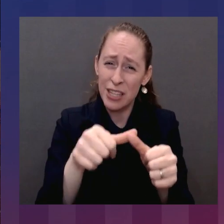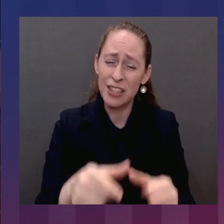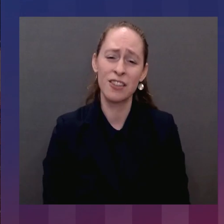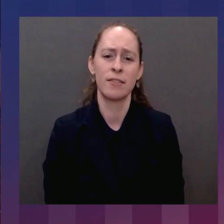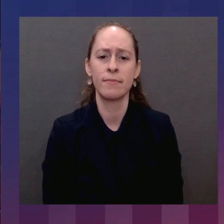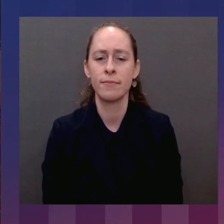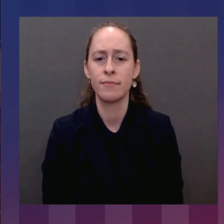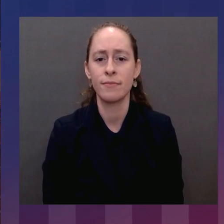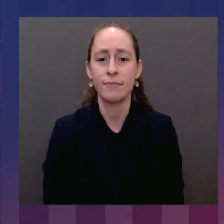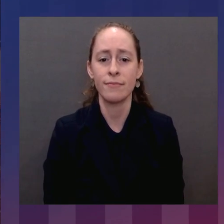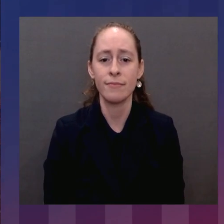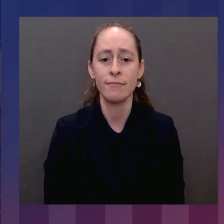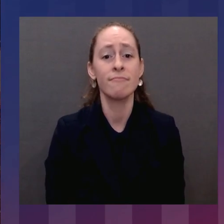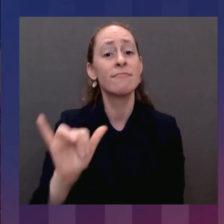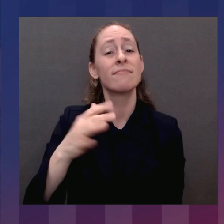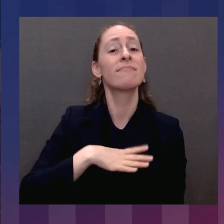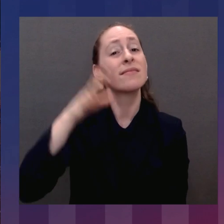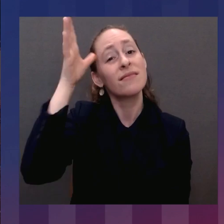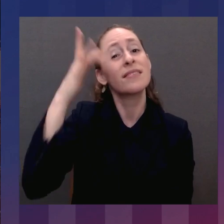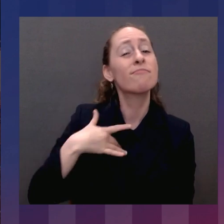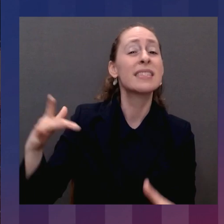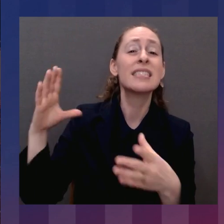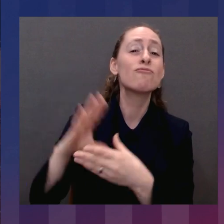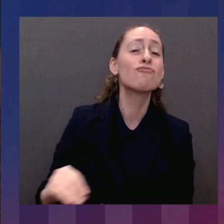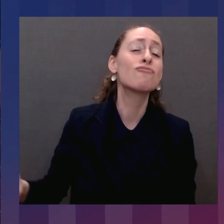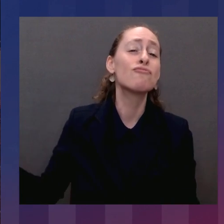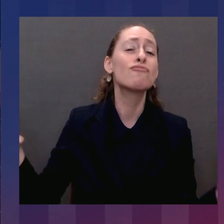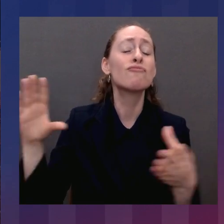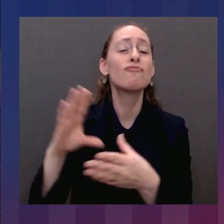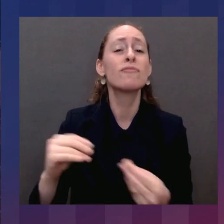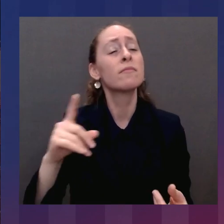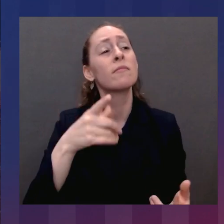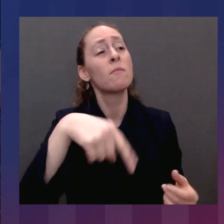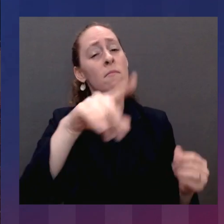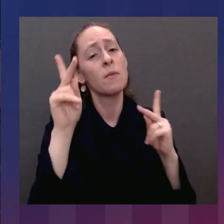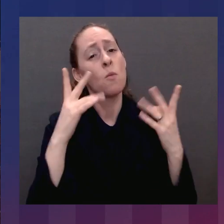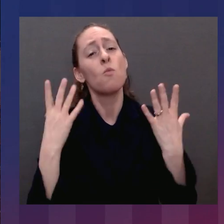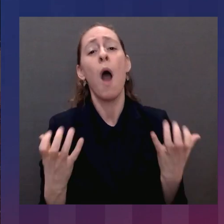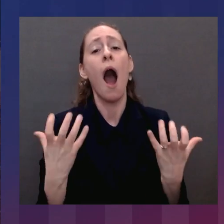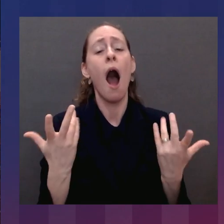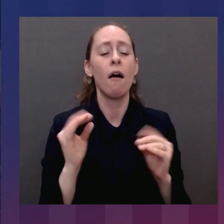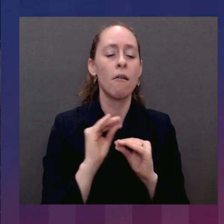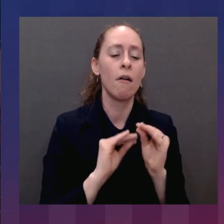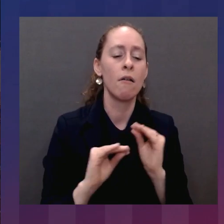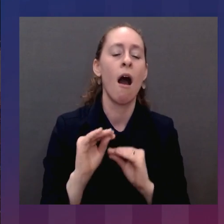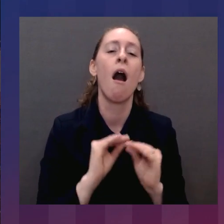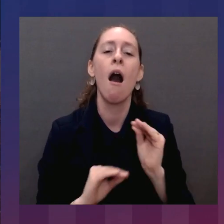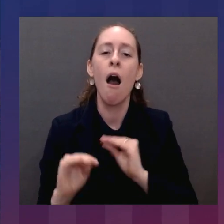Unlike the $2 Trillion tax cut passed in the previous administration that benefitted the top 1 percent of Americans,